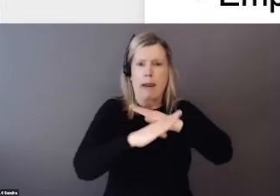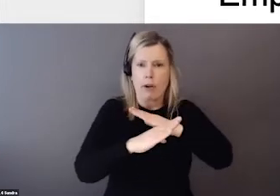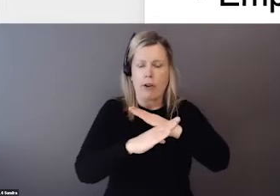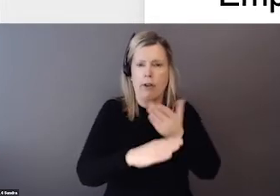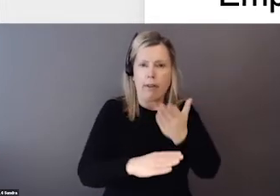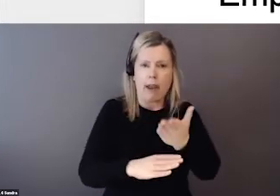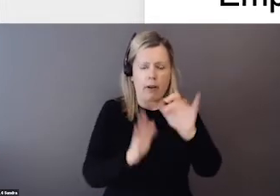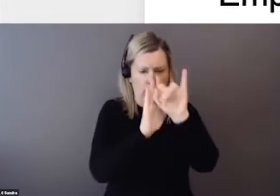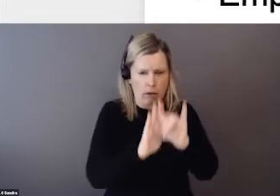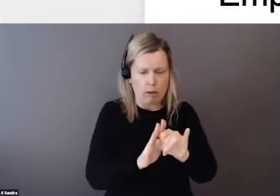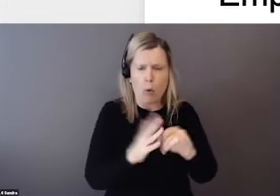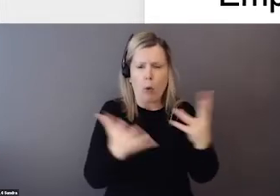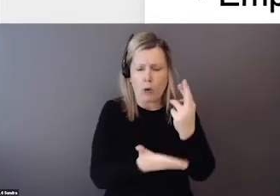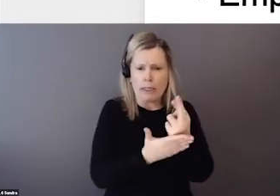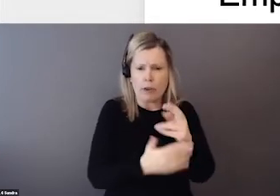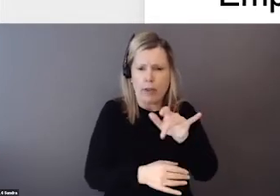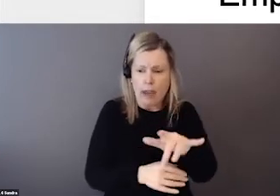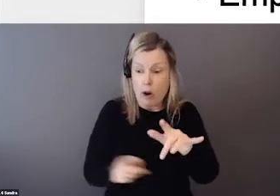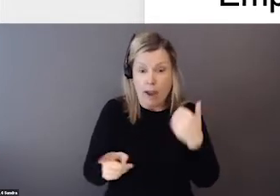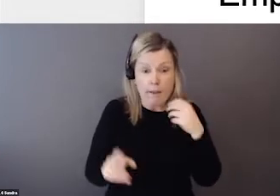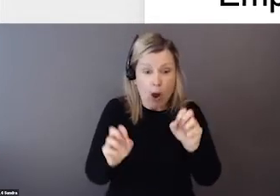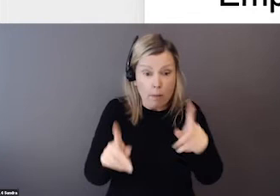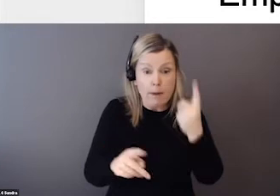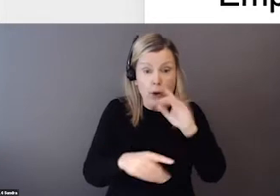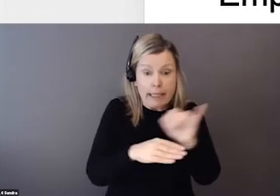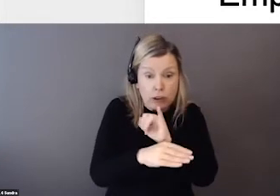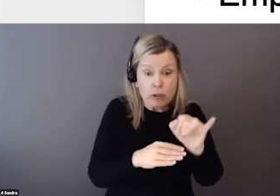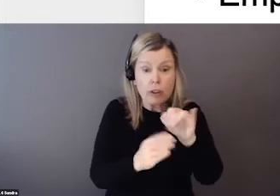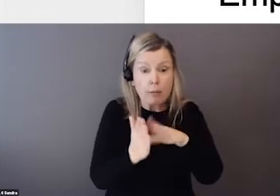to internships and experiential learning programs. And we want to understand inclusive leadership,